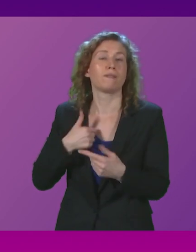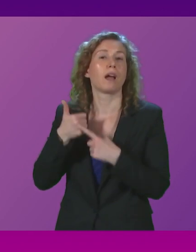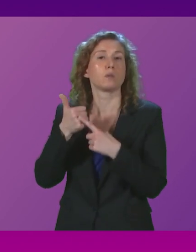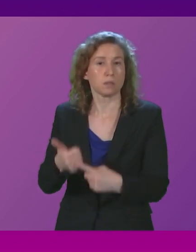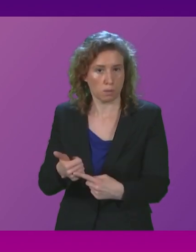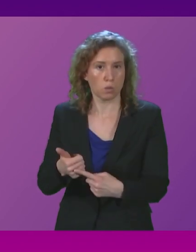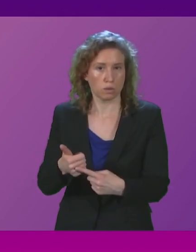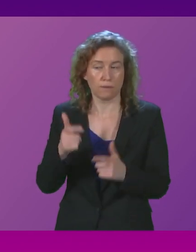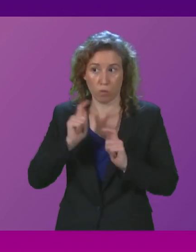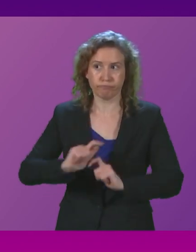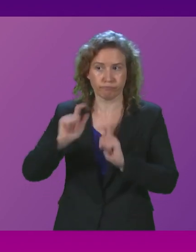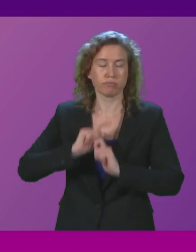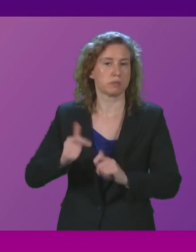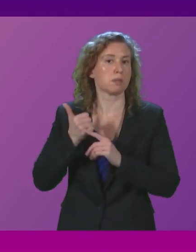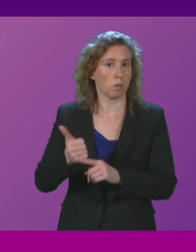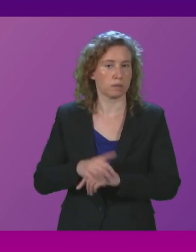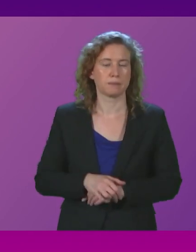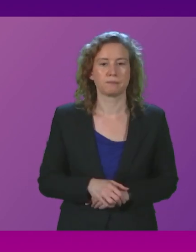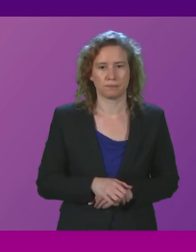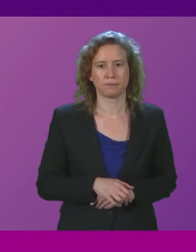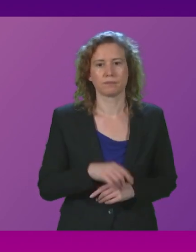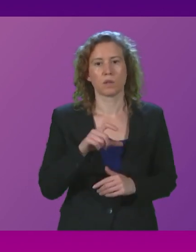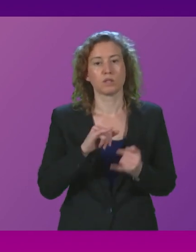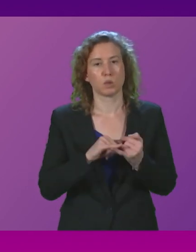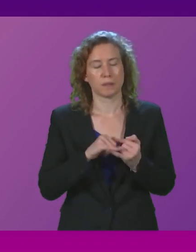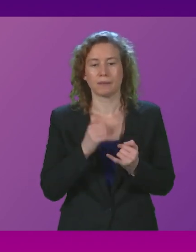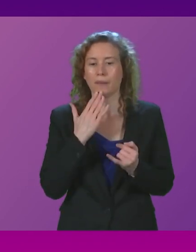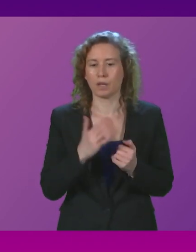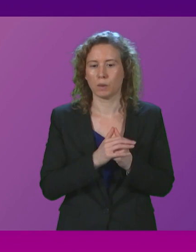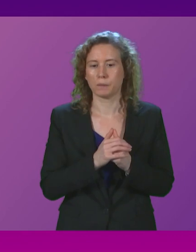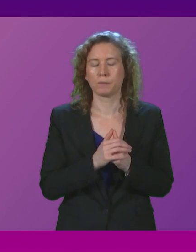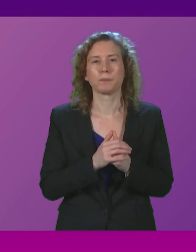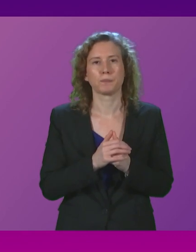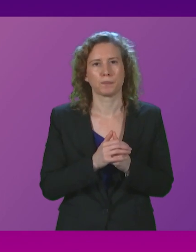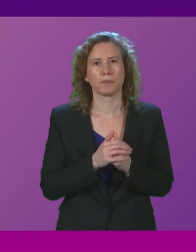on-going support.